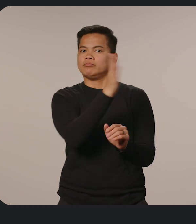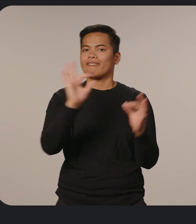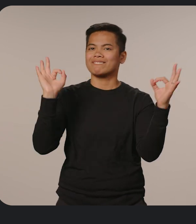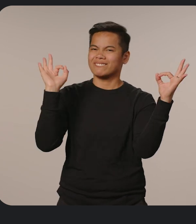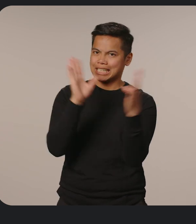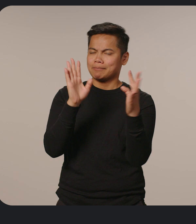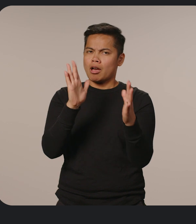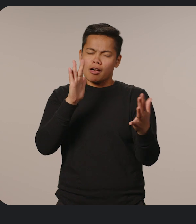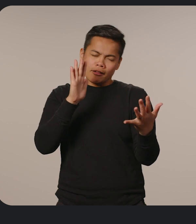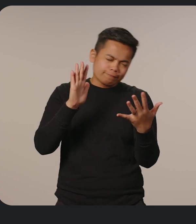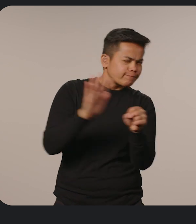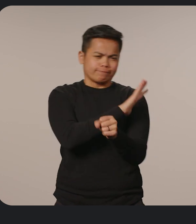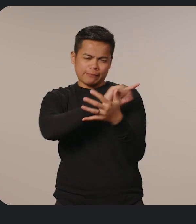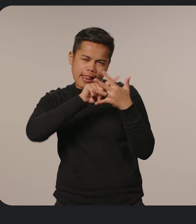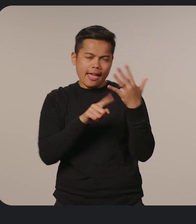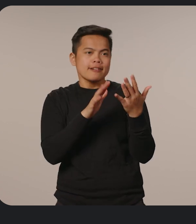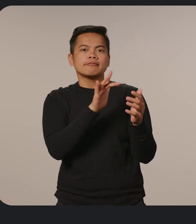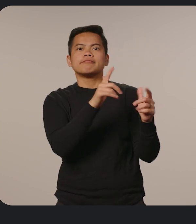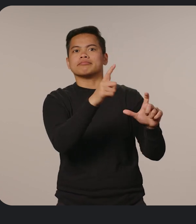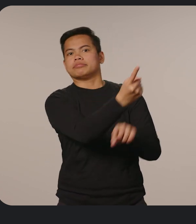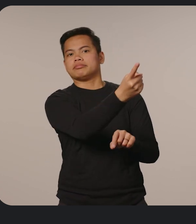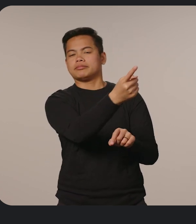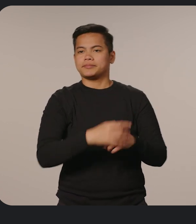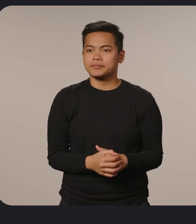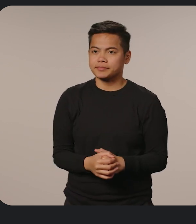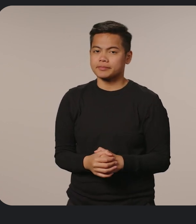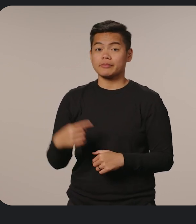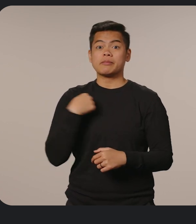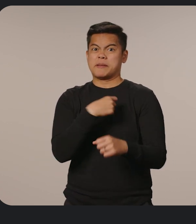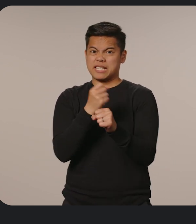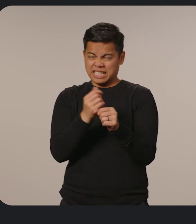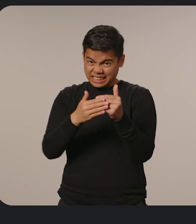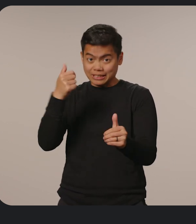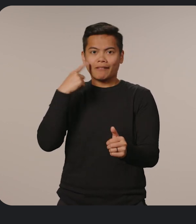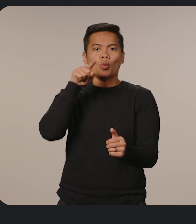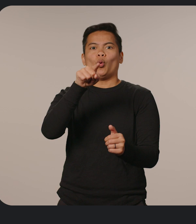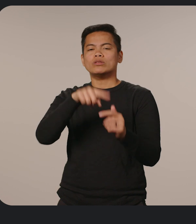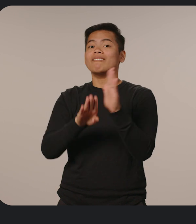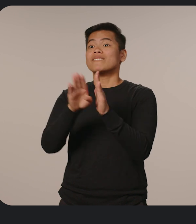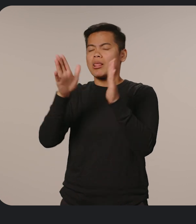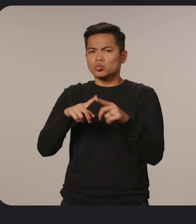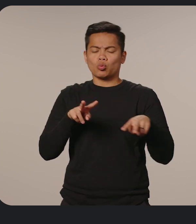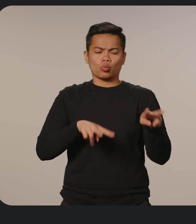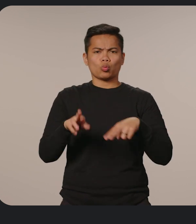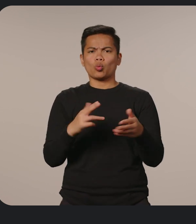submit thorough and complete feedback and we've also made it easier for you